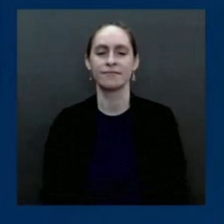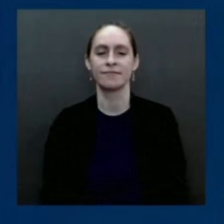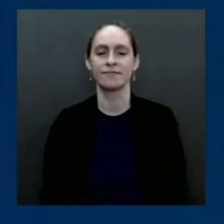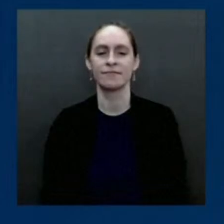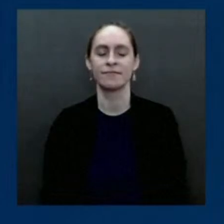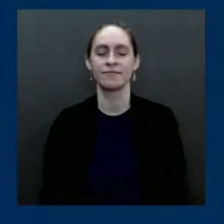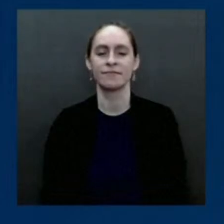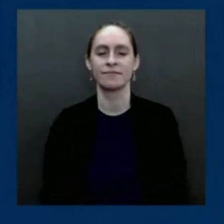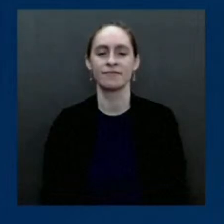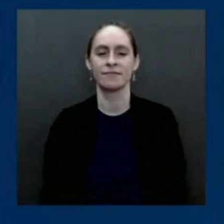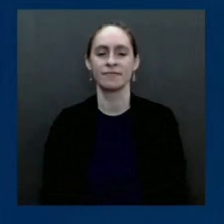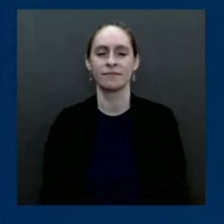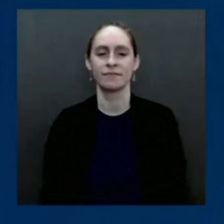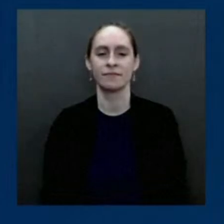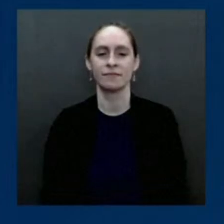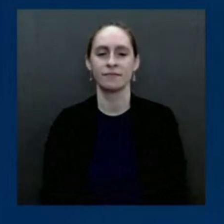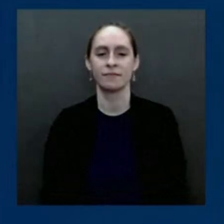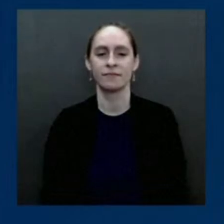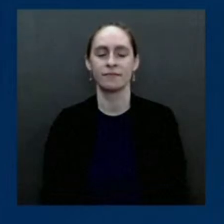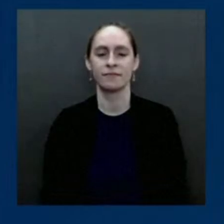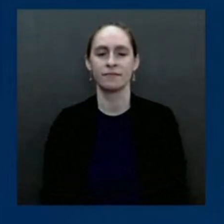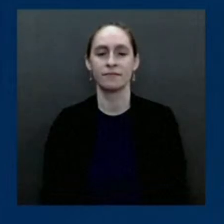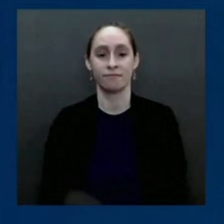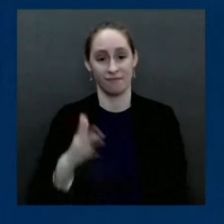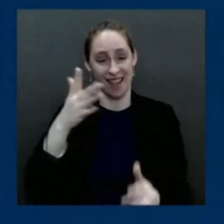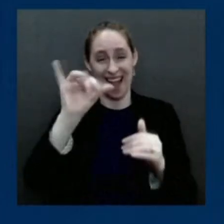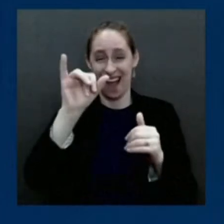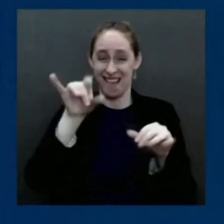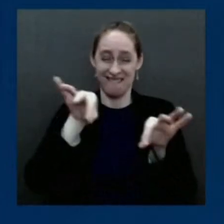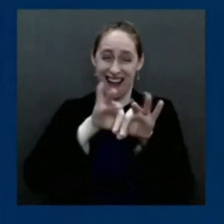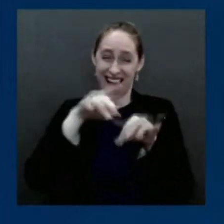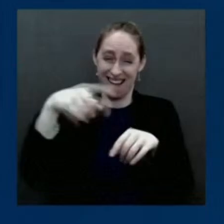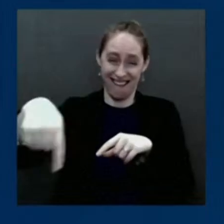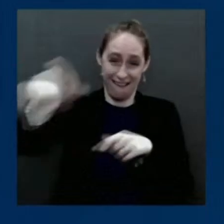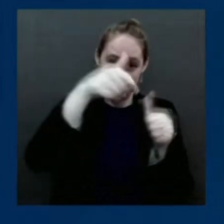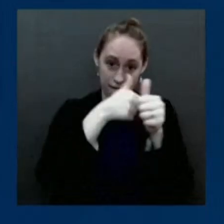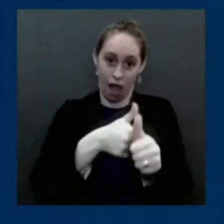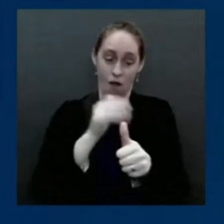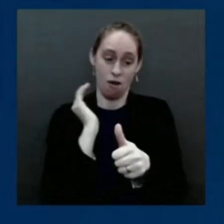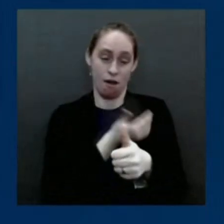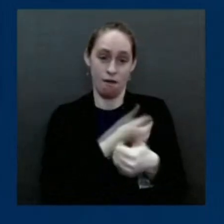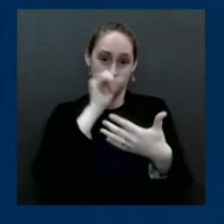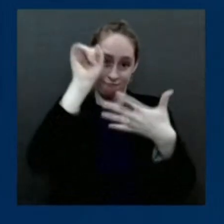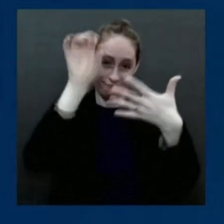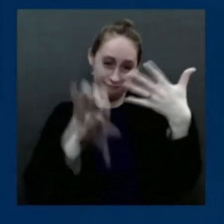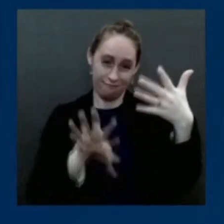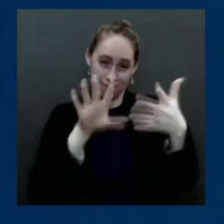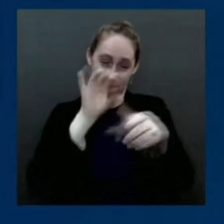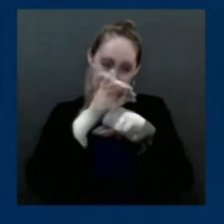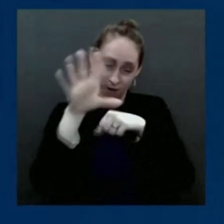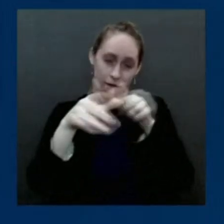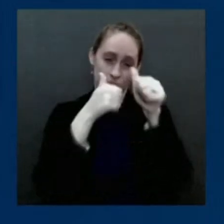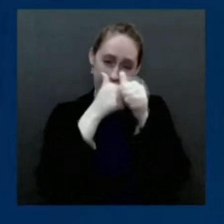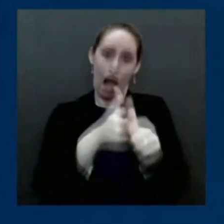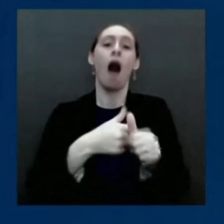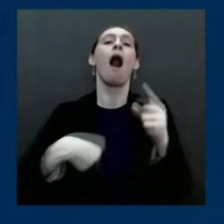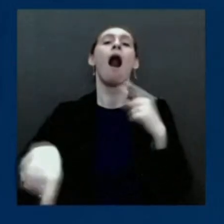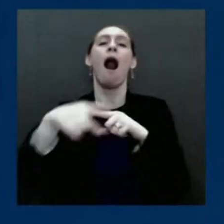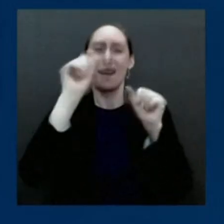HOWEVER THESE RECOMMENDATIONS WILL ONLY WORK IF PEOPLE FOLLOW THEM. AS WE LOOK TO THE NEW YEAR I AM